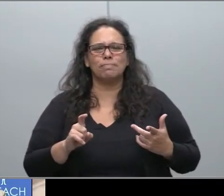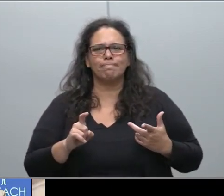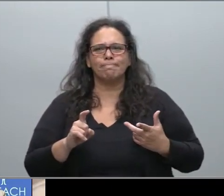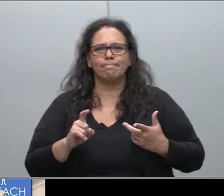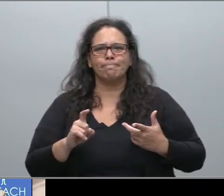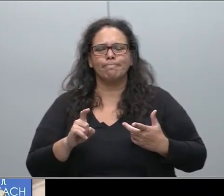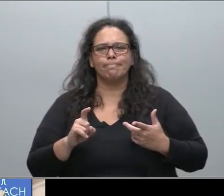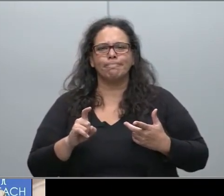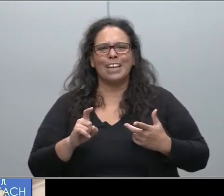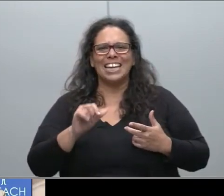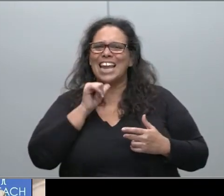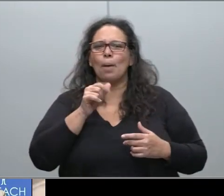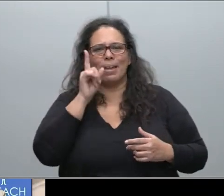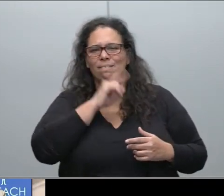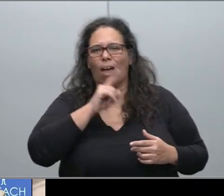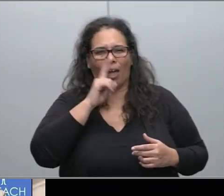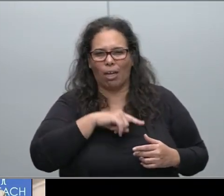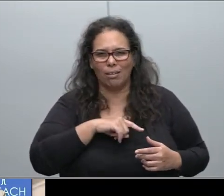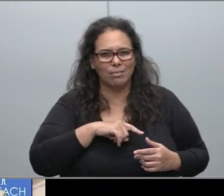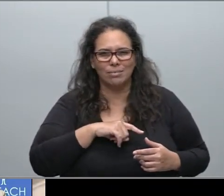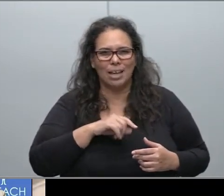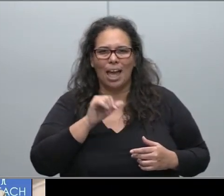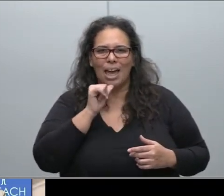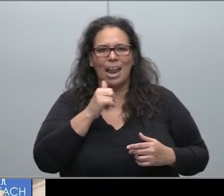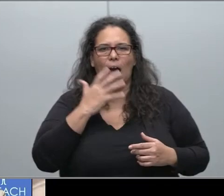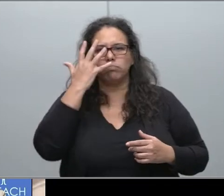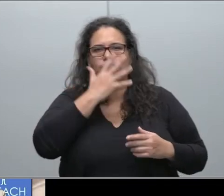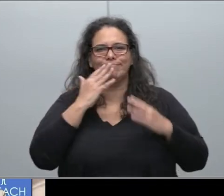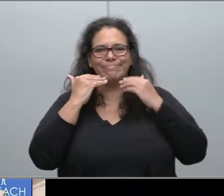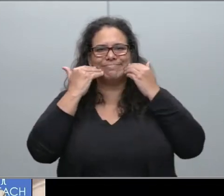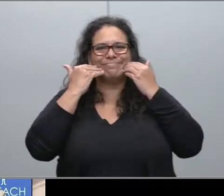but she's, he's in third grade, general education,